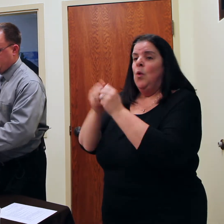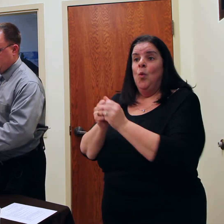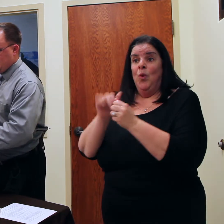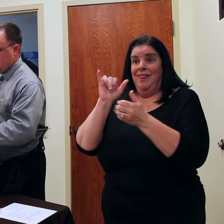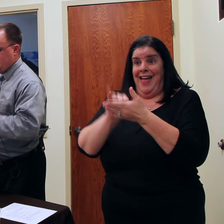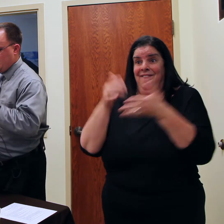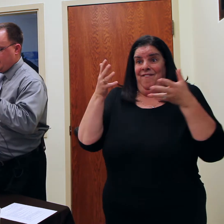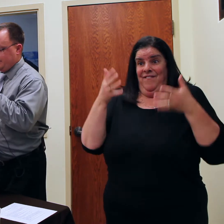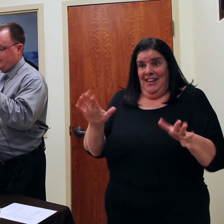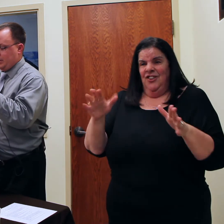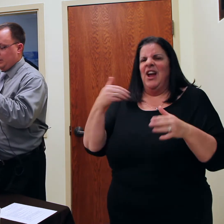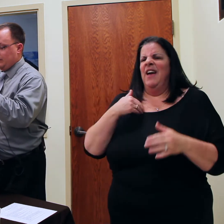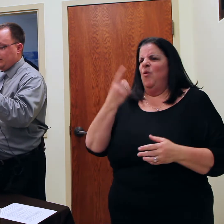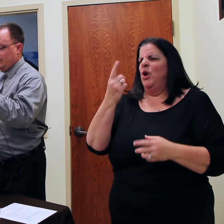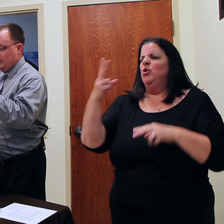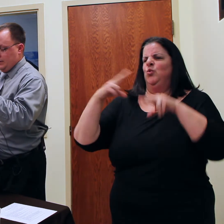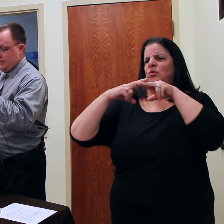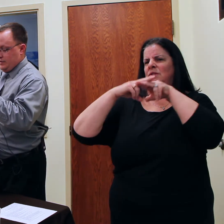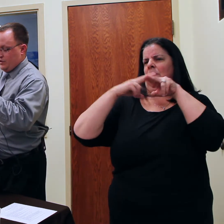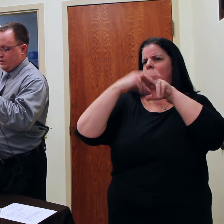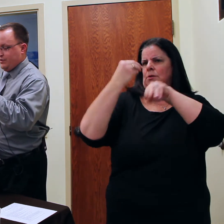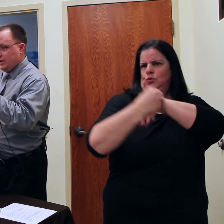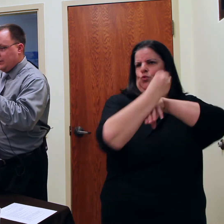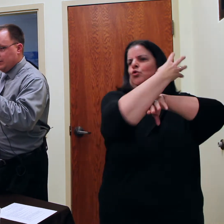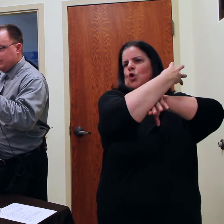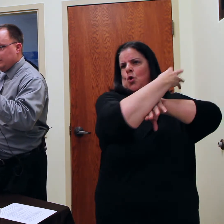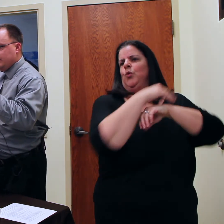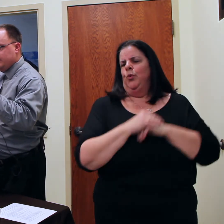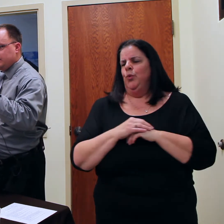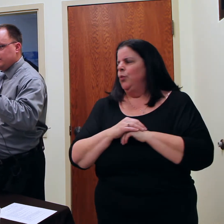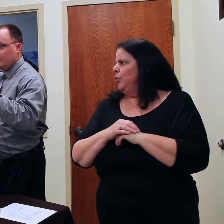to take a look at, because, of course, with any system,